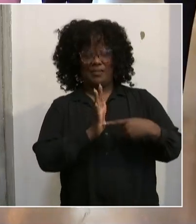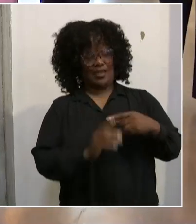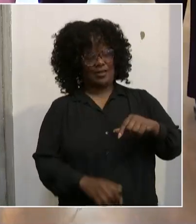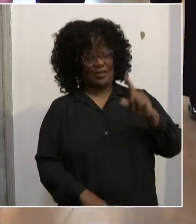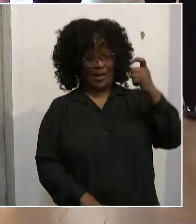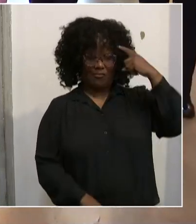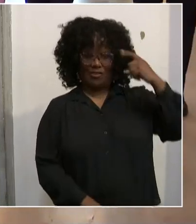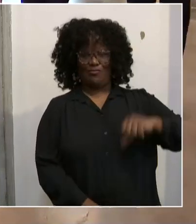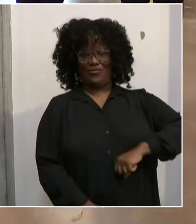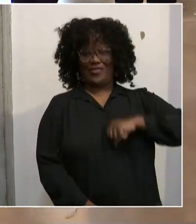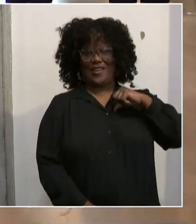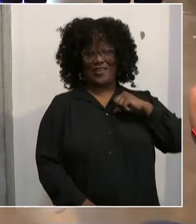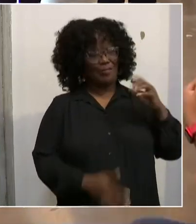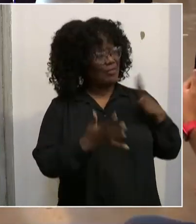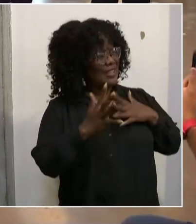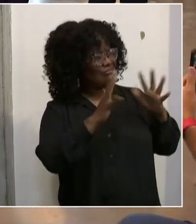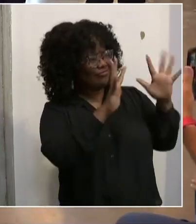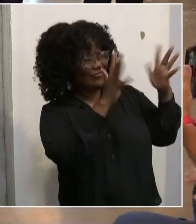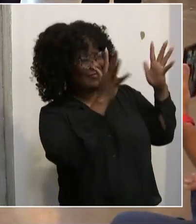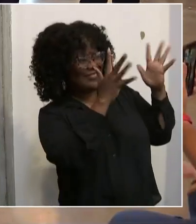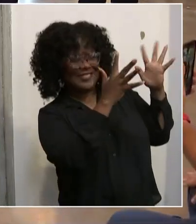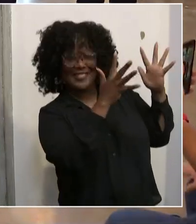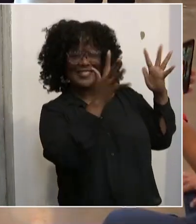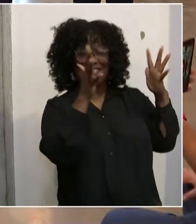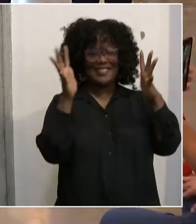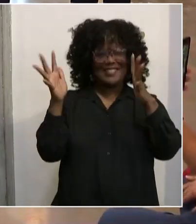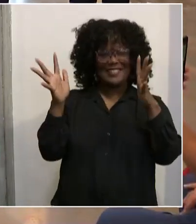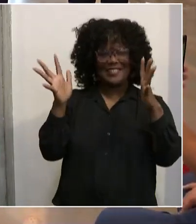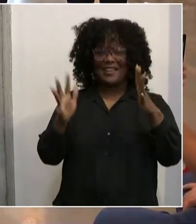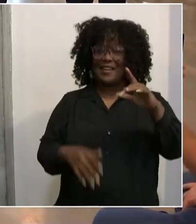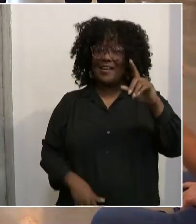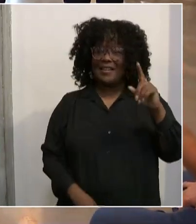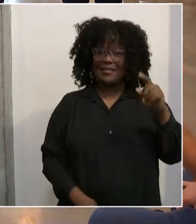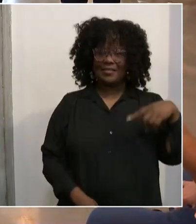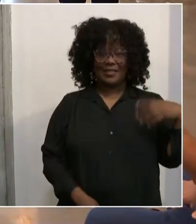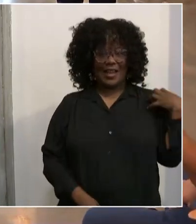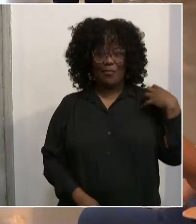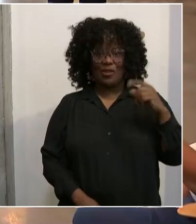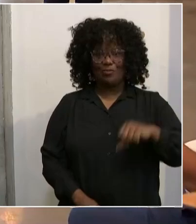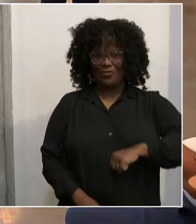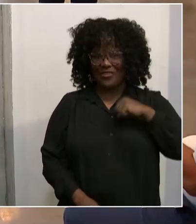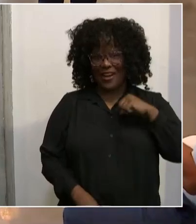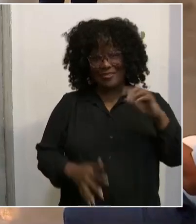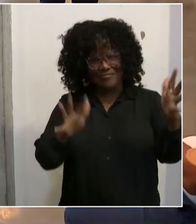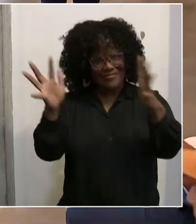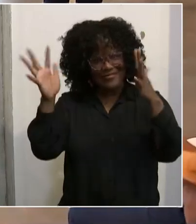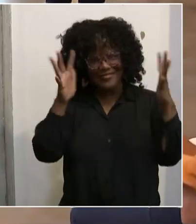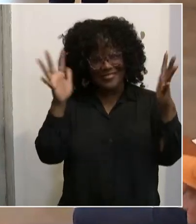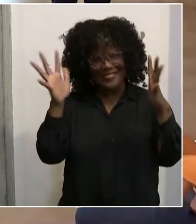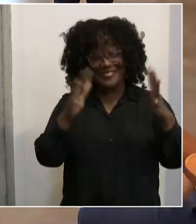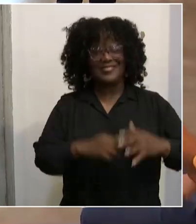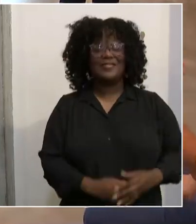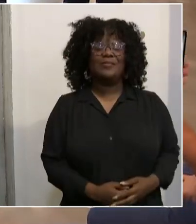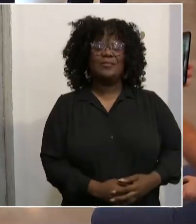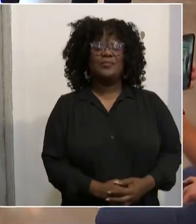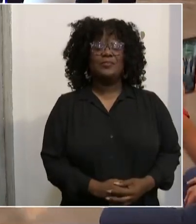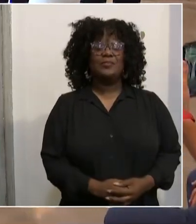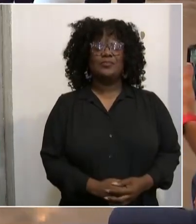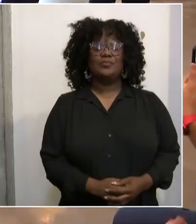Please stand up. And uh it's the Super Bowl, right? Super Bowl is here, uh, and